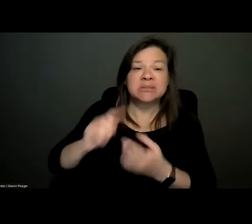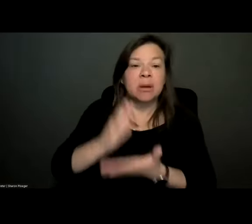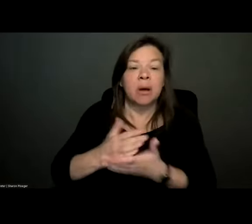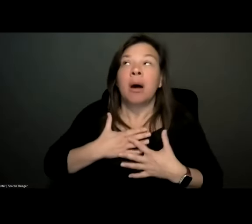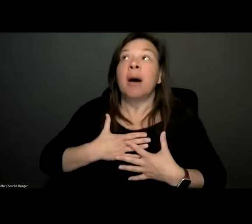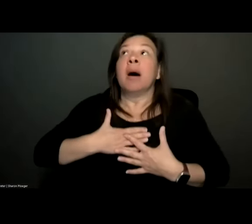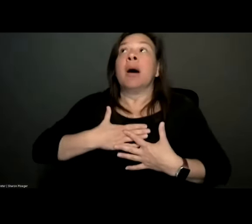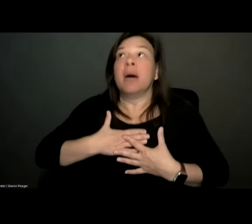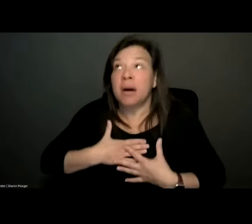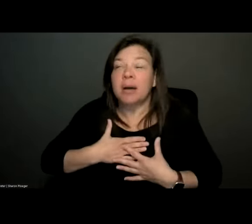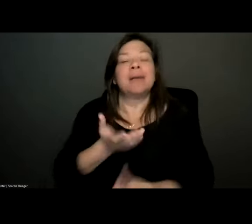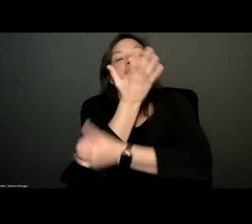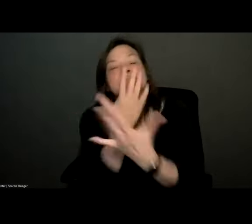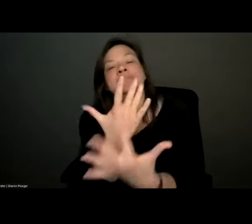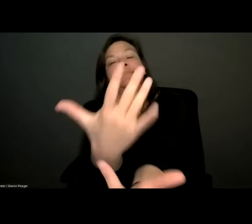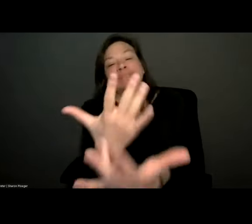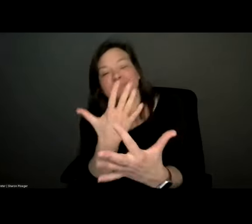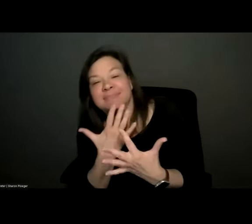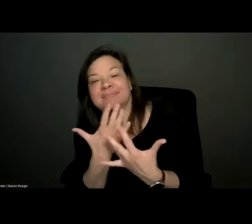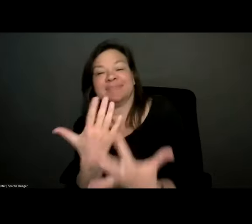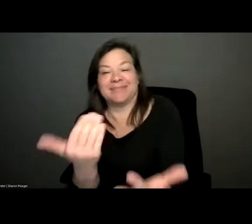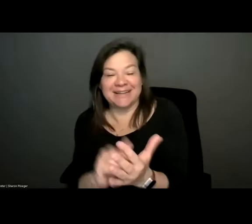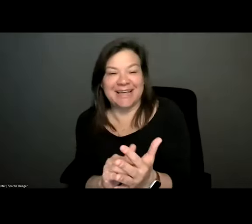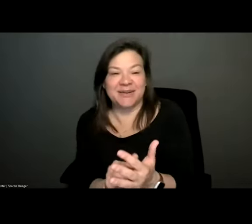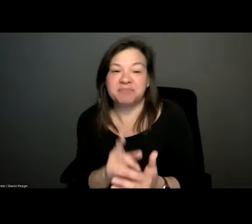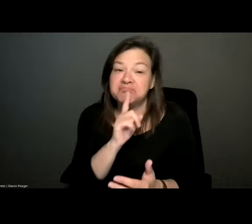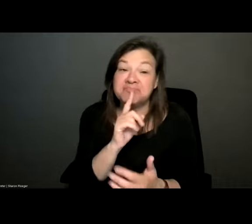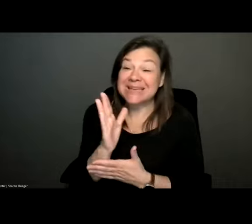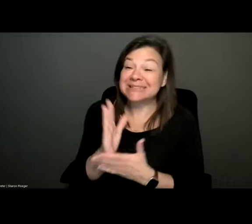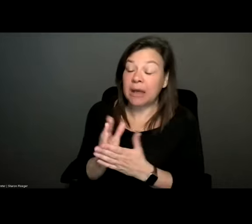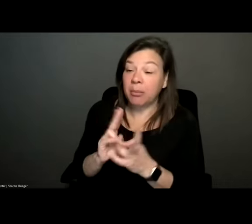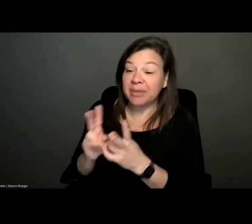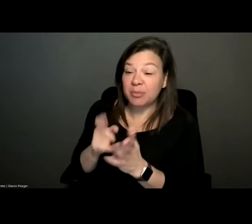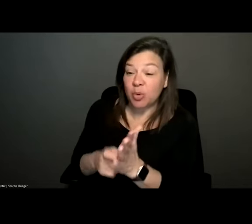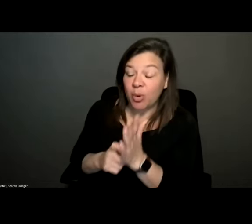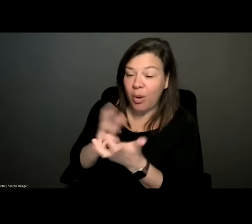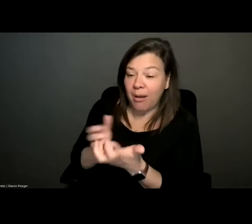Like, these are not new, it's not that some people require accommodation and some people don't,